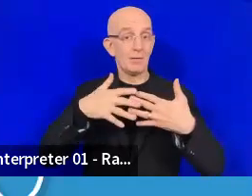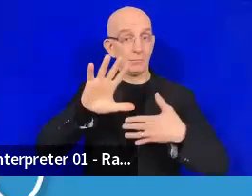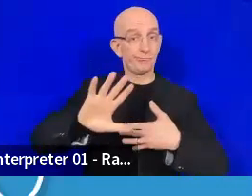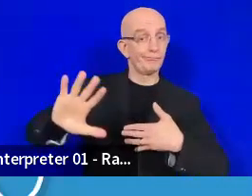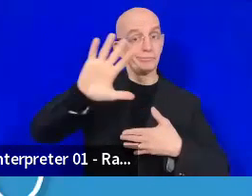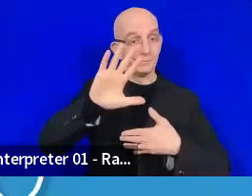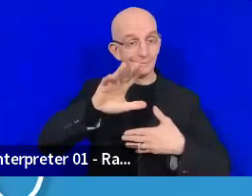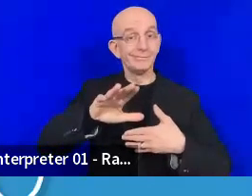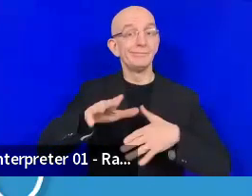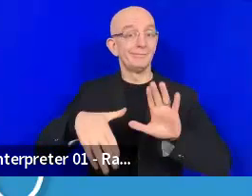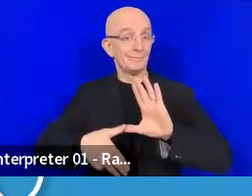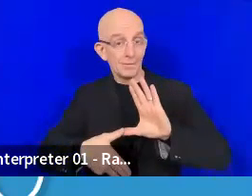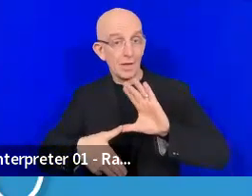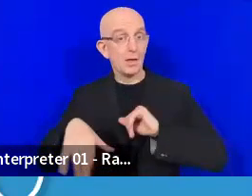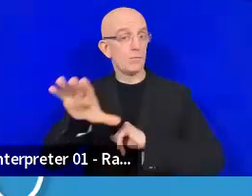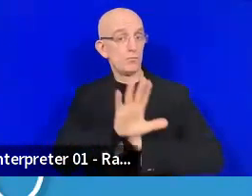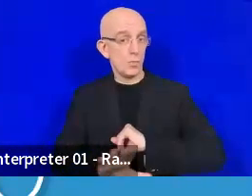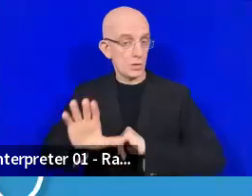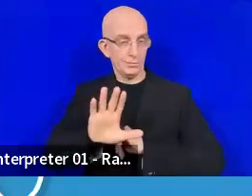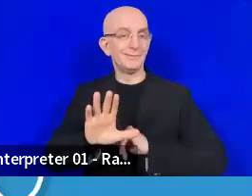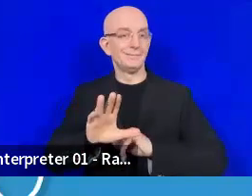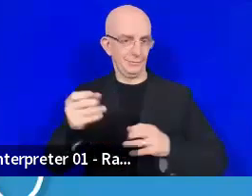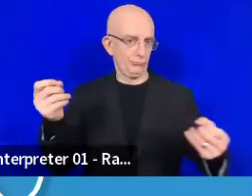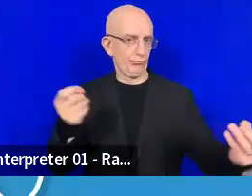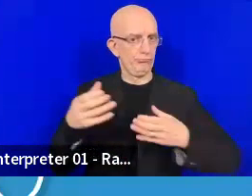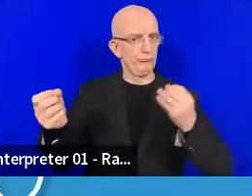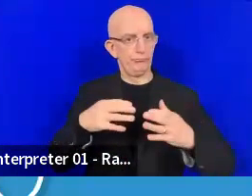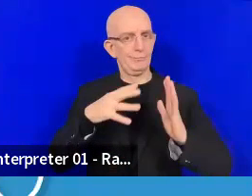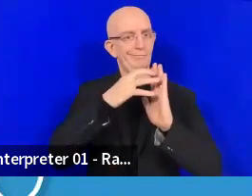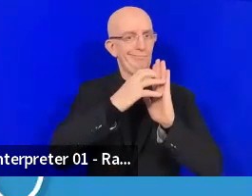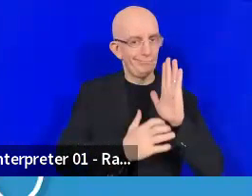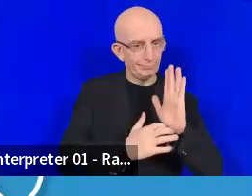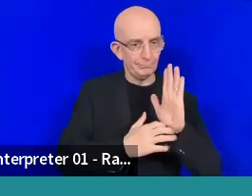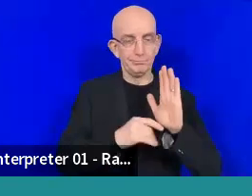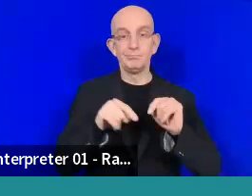Can you go to the next two slides, please.